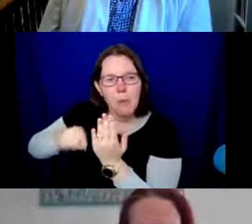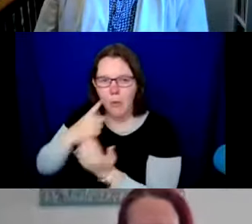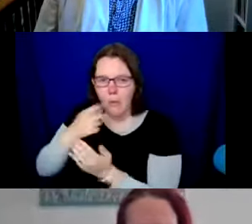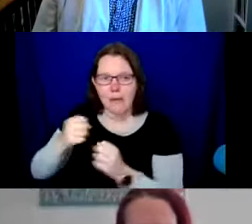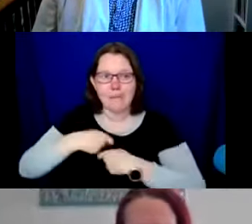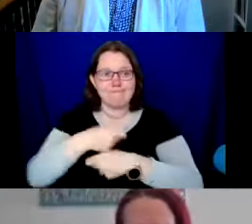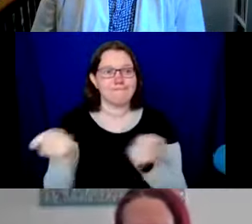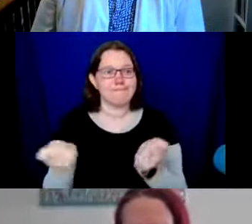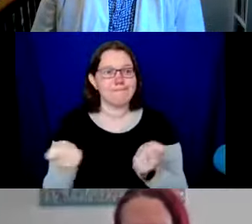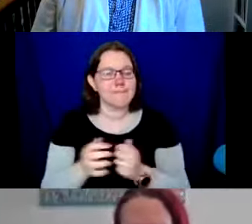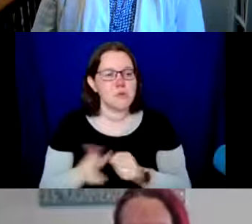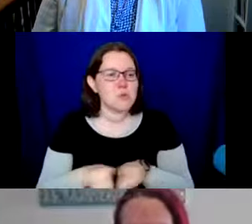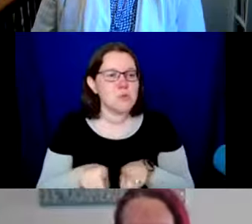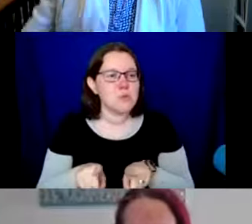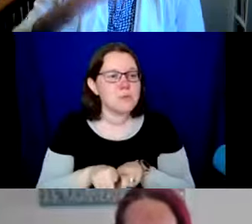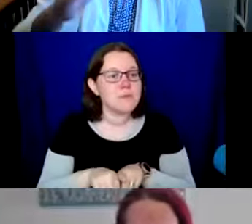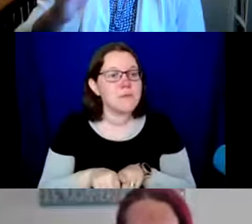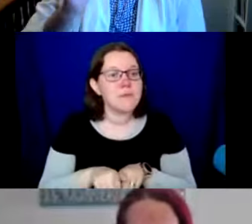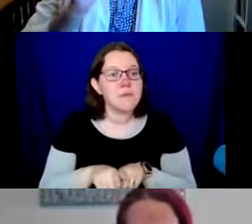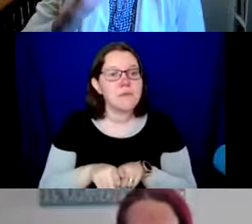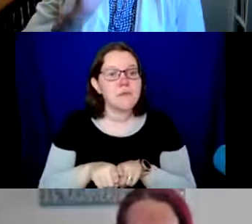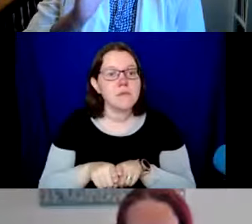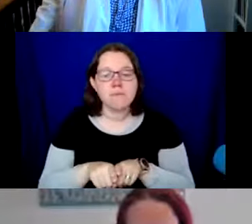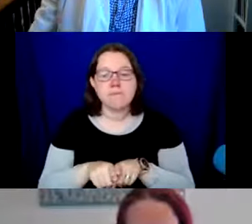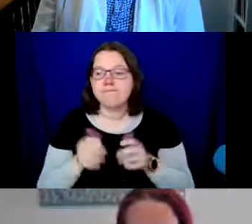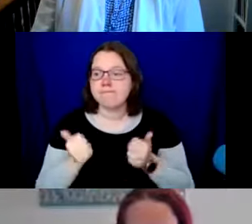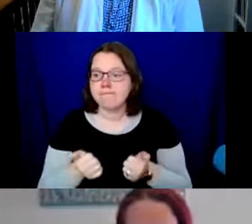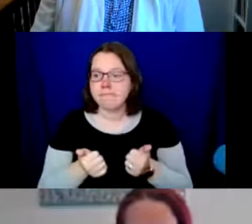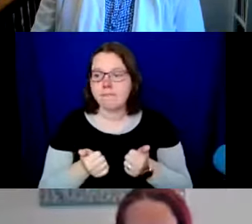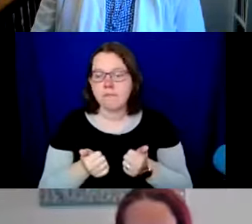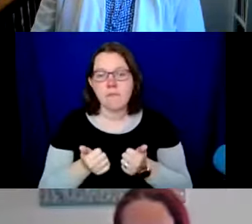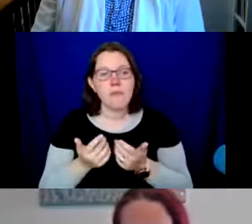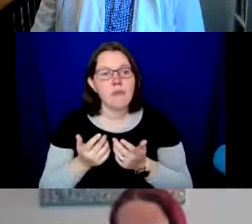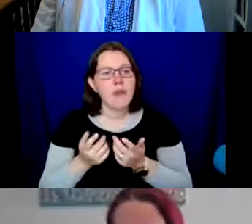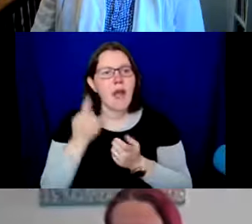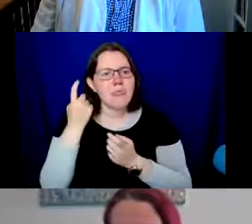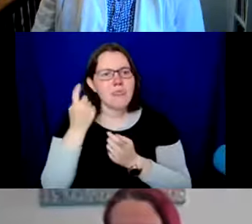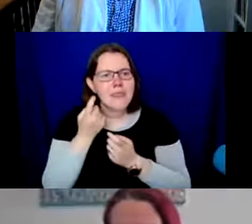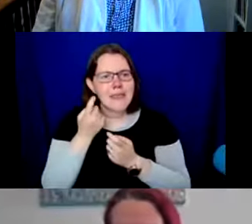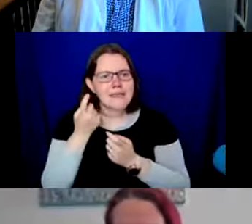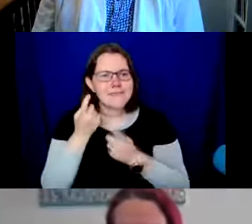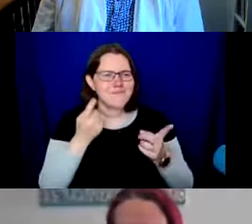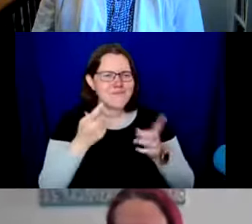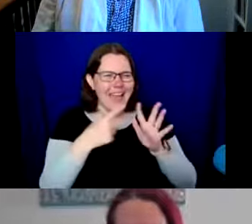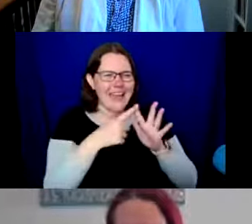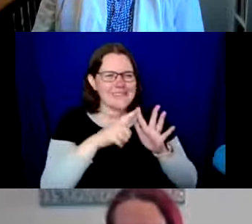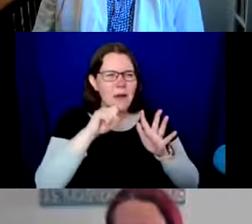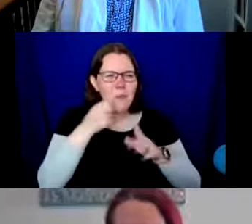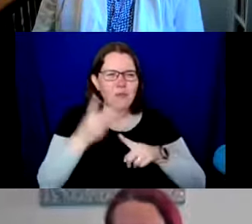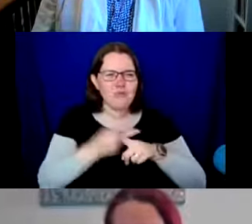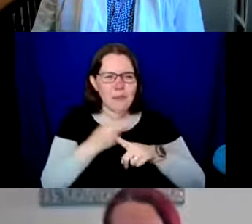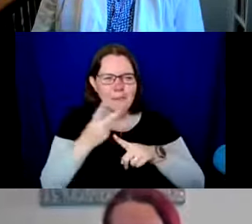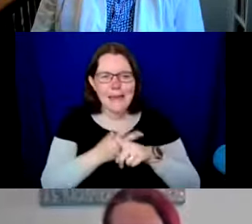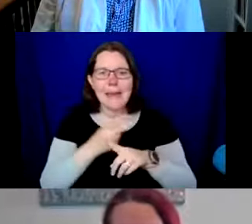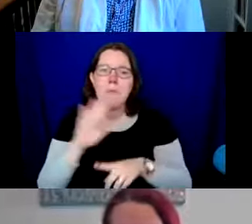Sorry, it's important, I think Esther will repeat this, but if everyone can keep their mics muted.